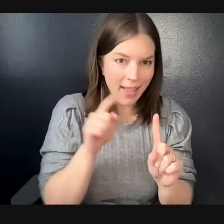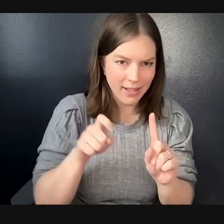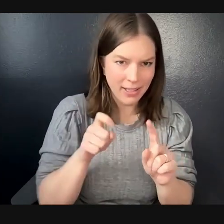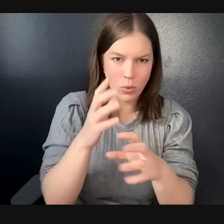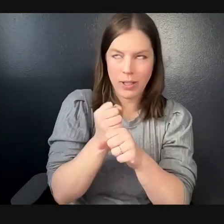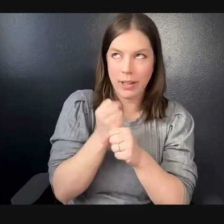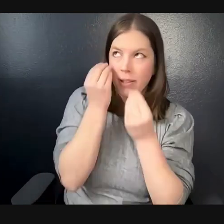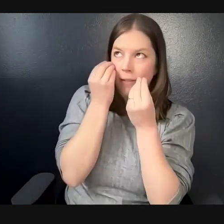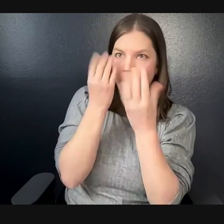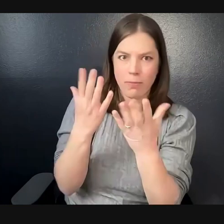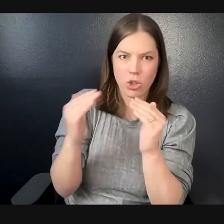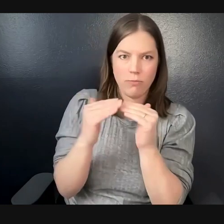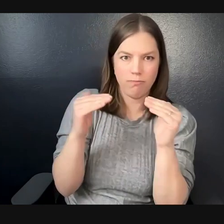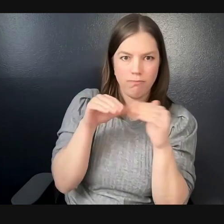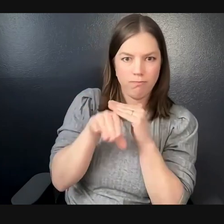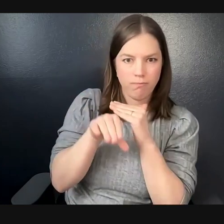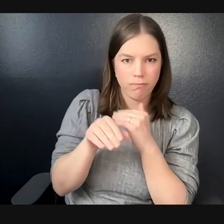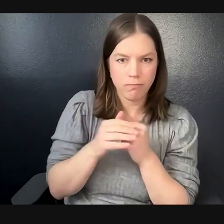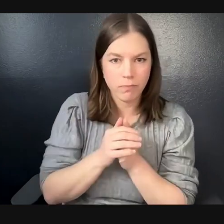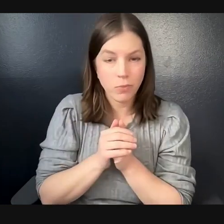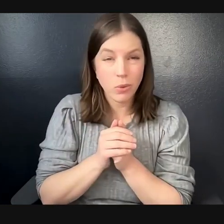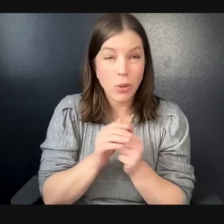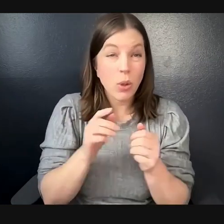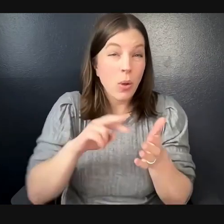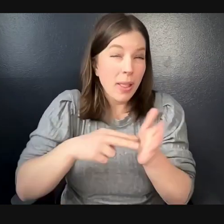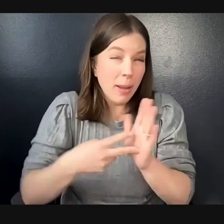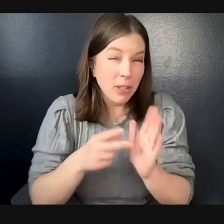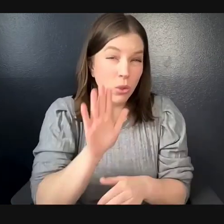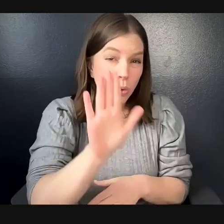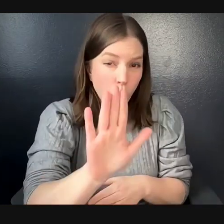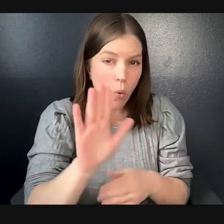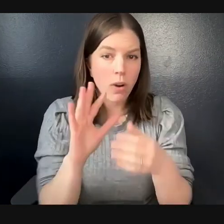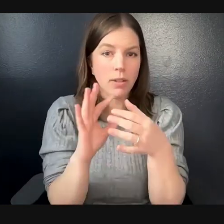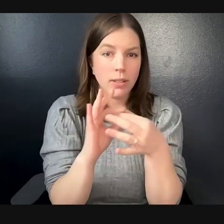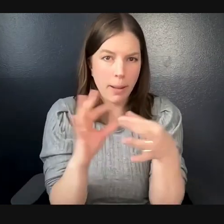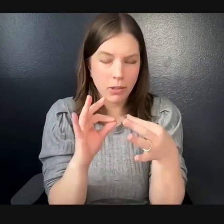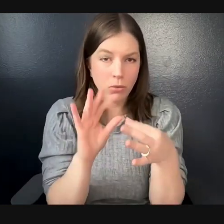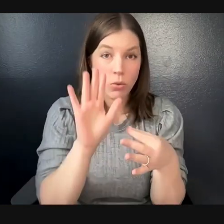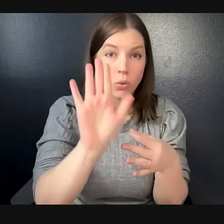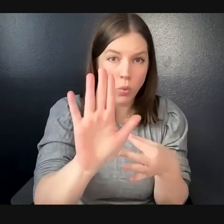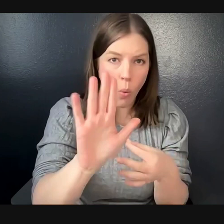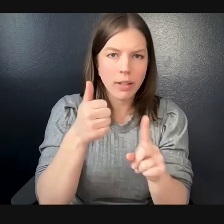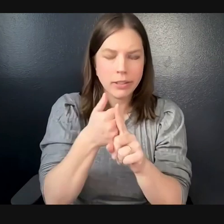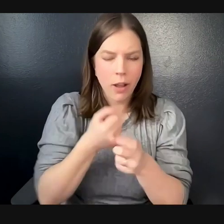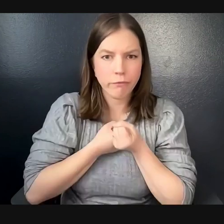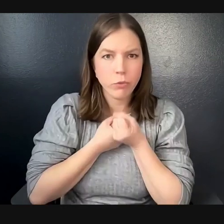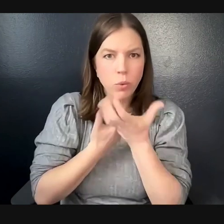to get all of the information. That means that your statements, your self-report